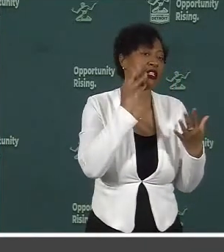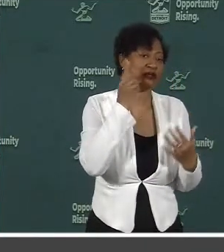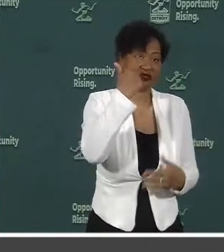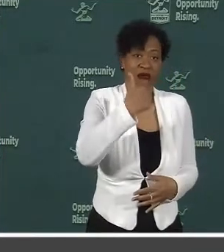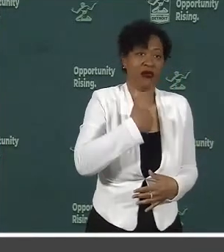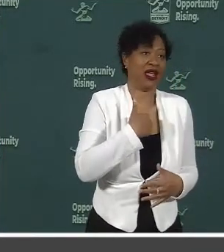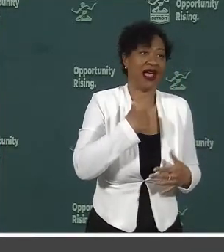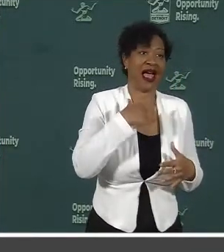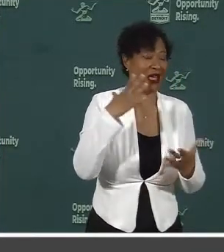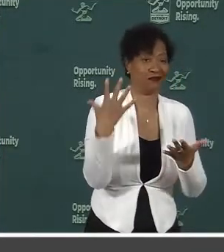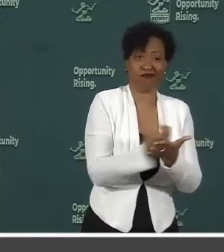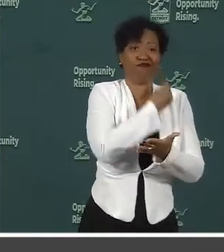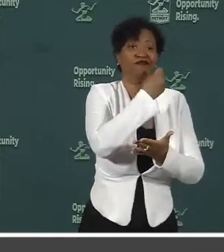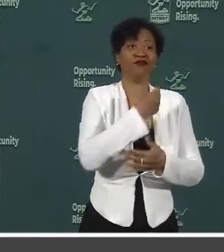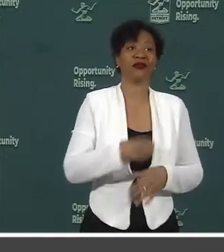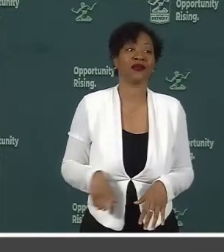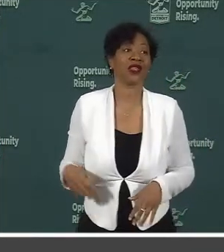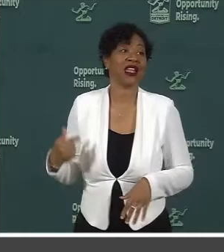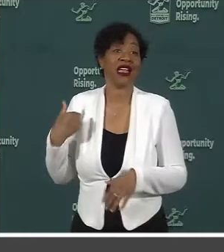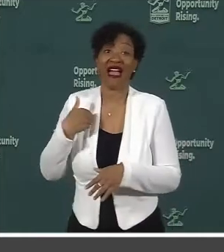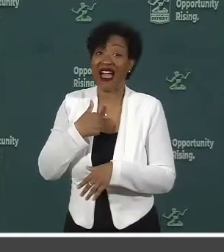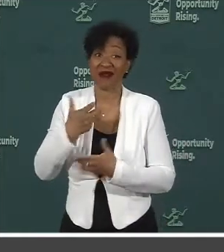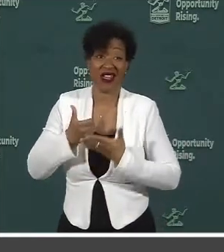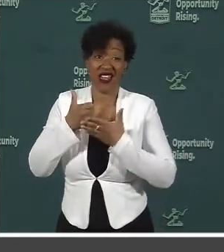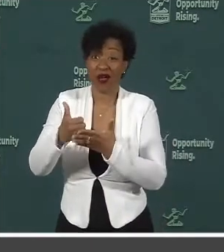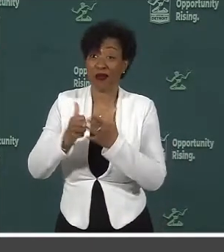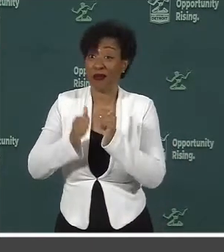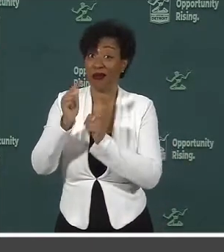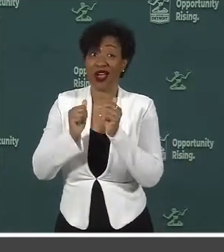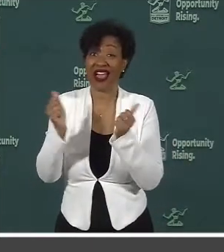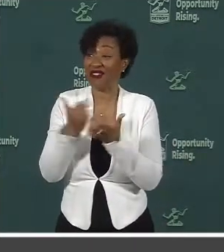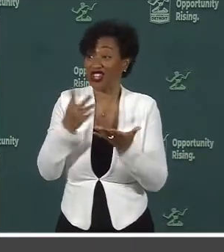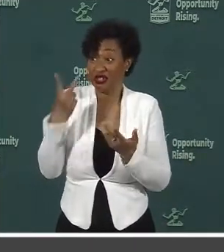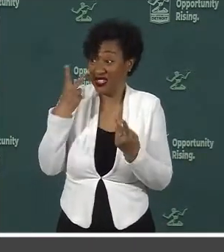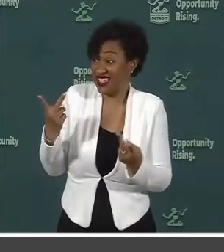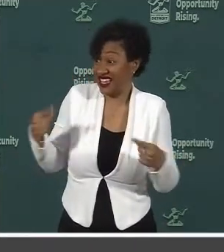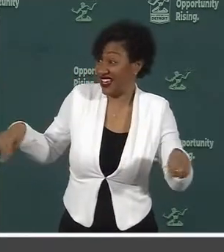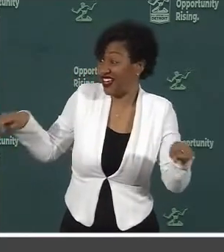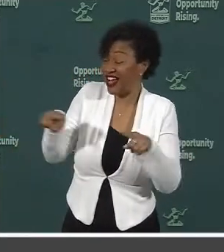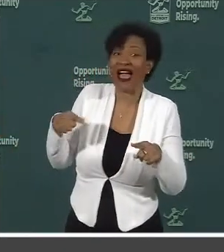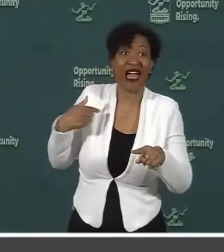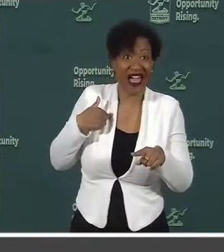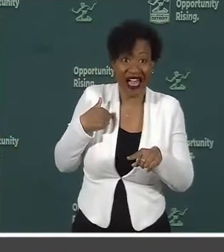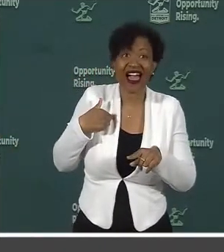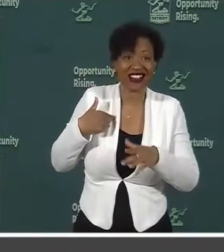HAVE BEEN HELPING BUILD EVERYTHING YOU SEE IN HERE IT FEELS AWESOME TO BE A PART OF